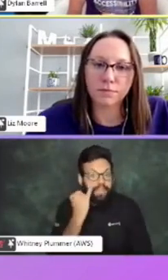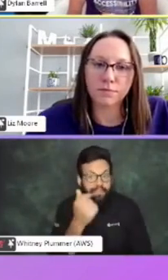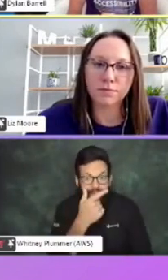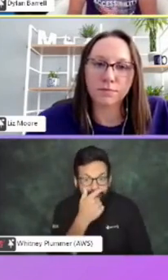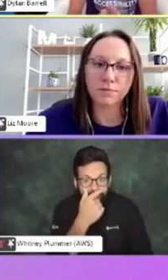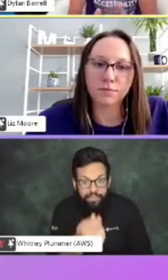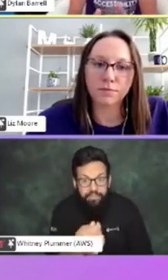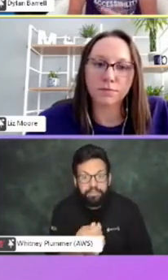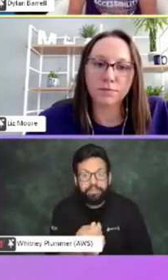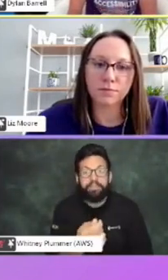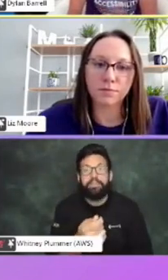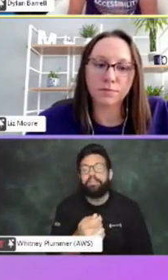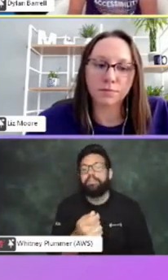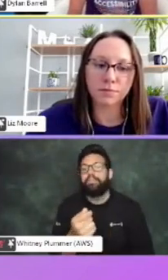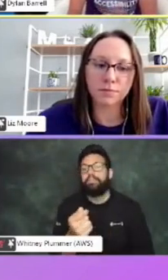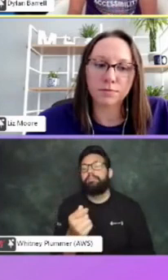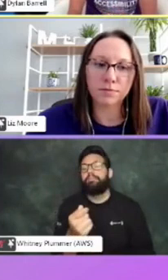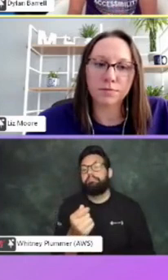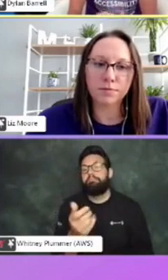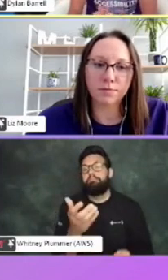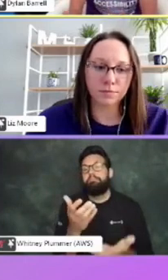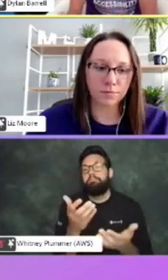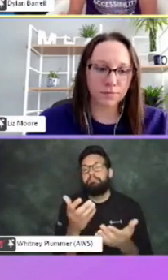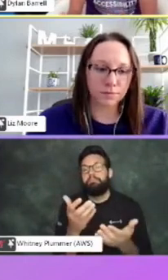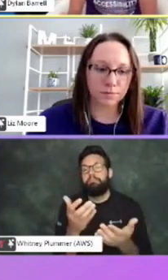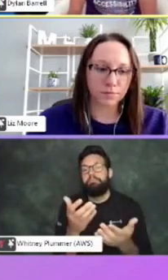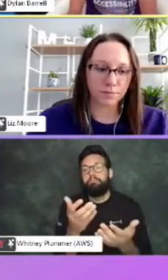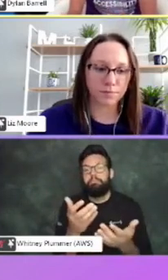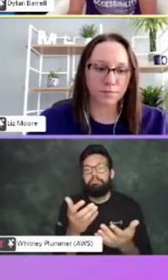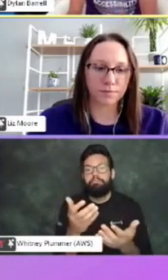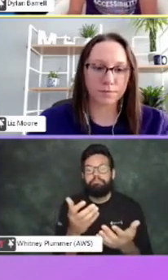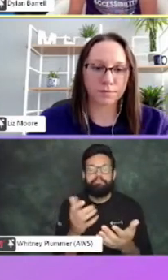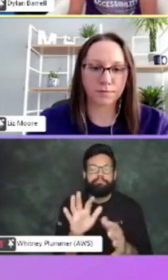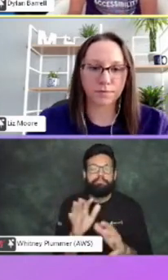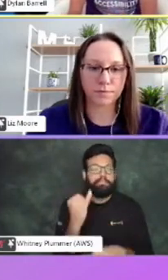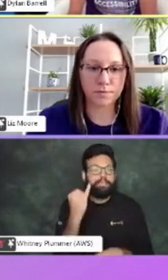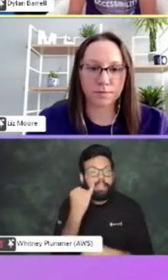making us aware that you're interested in that